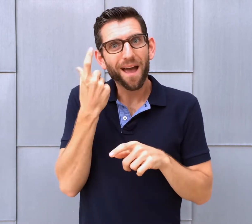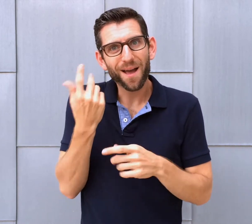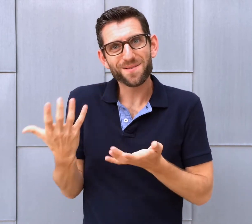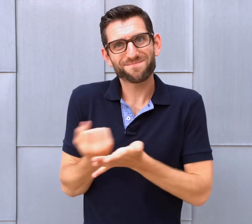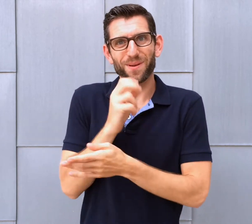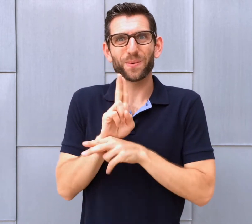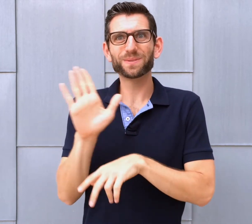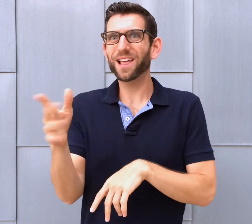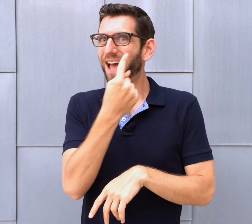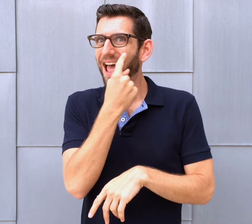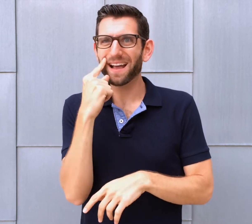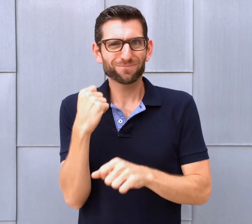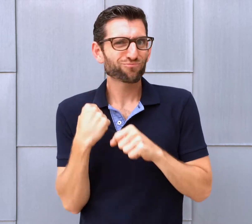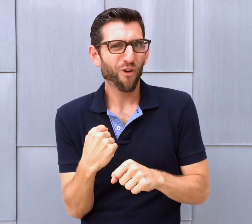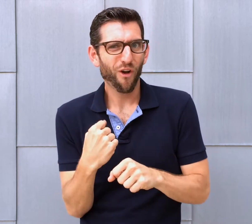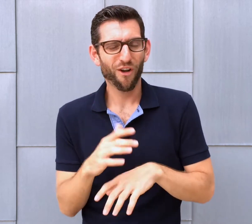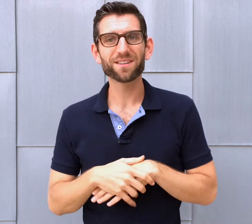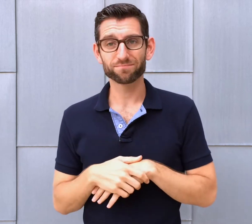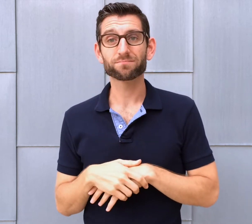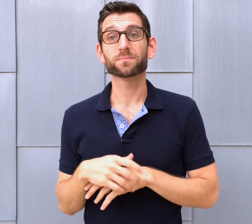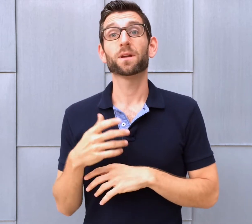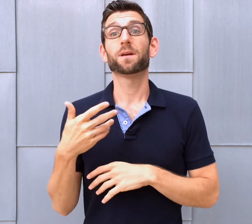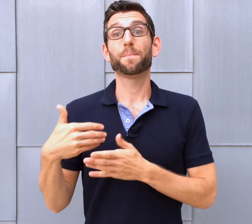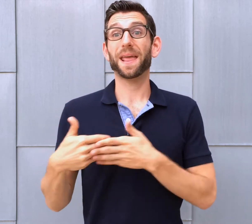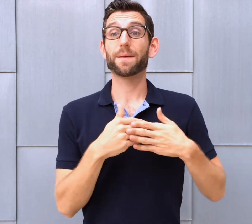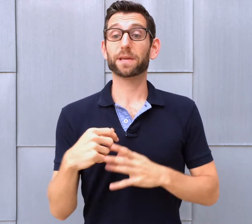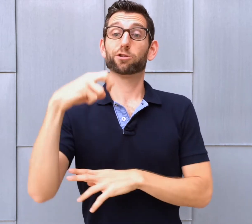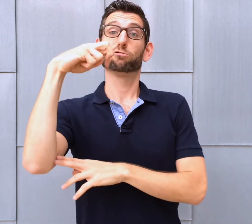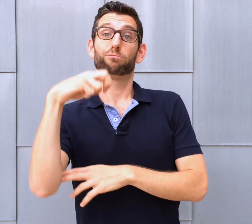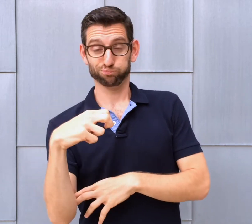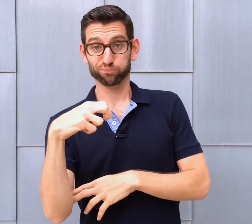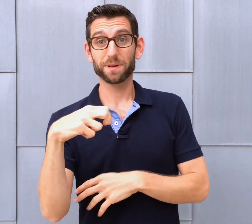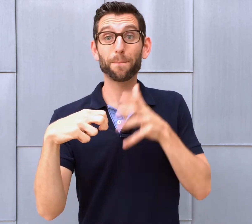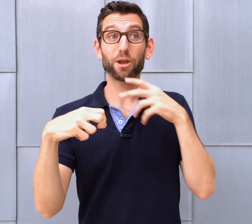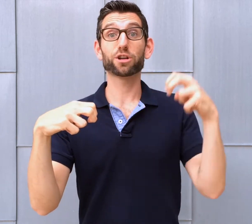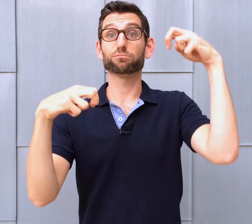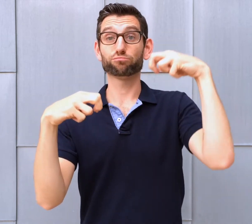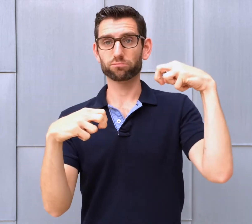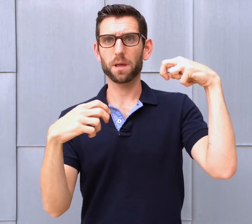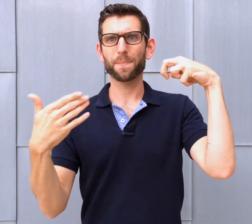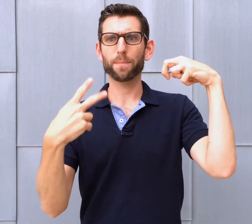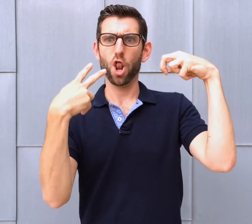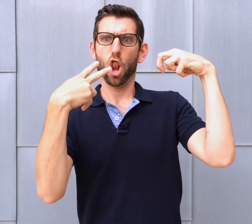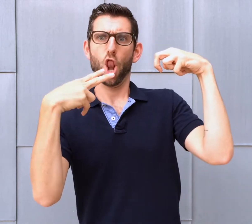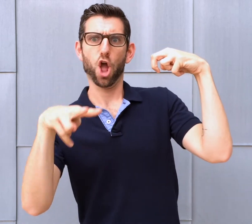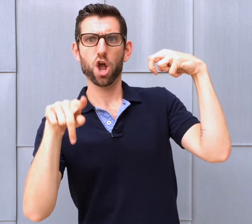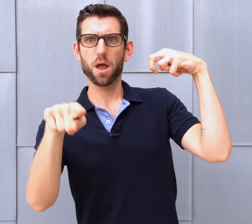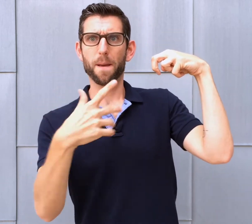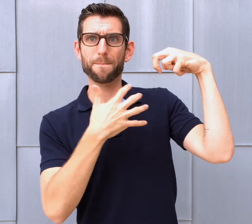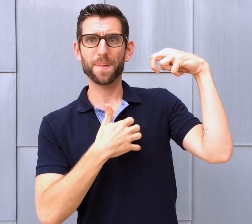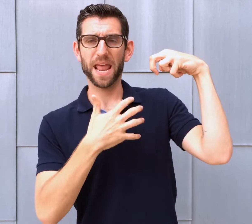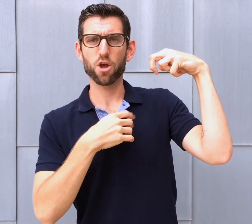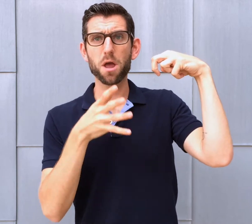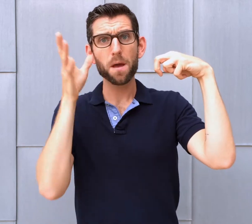here you take advantage of the baby's strong visual abilities. Again, the baby's seated, facing their parent. And the baby looks at the teddy bear.